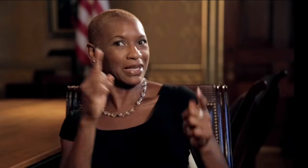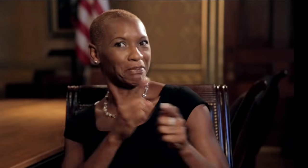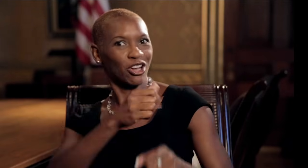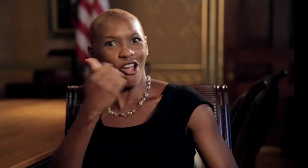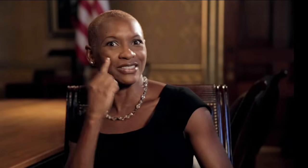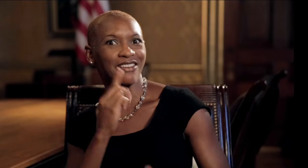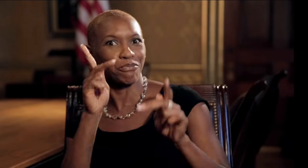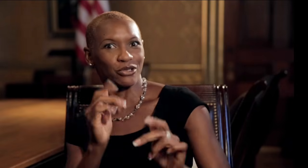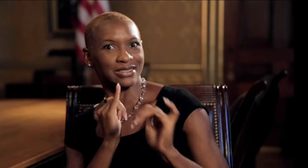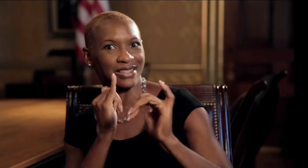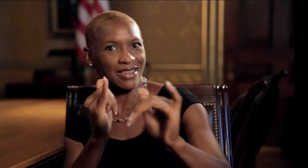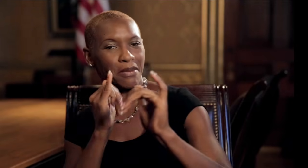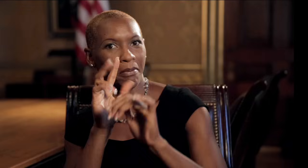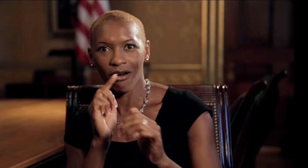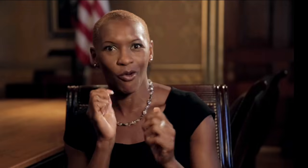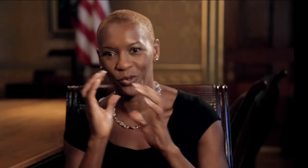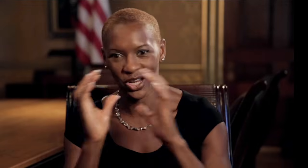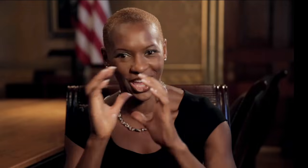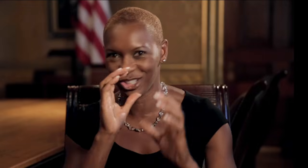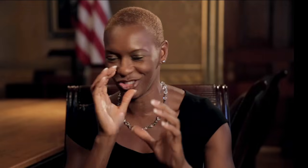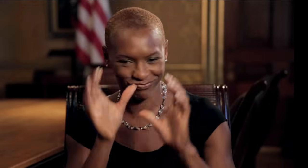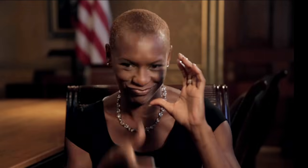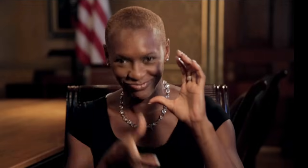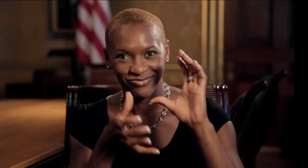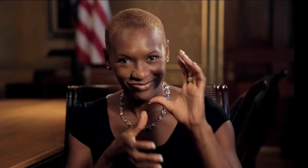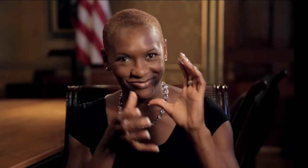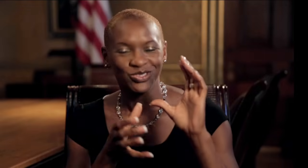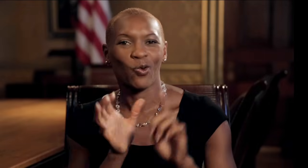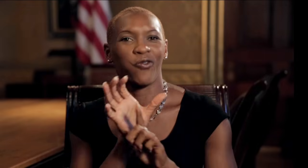At last, I was meeting other deaf people like me. But I couldn't communicate with them!